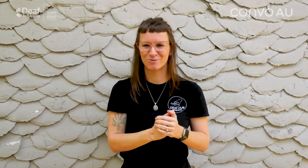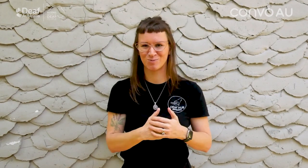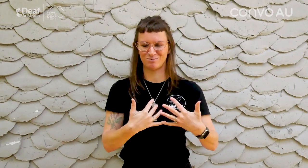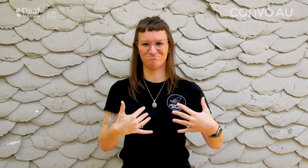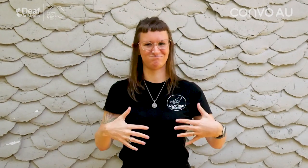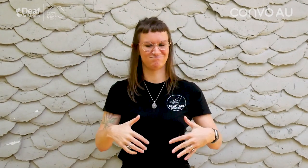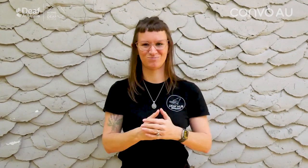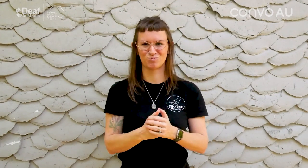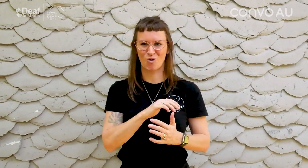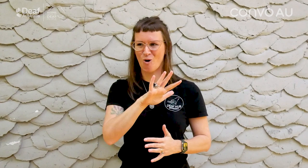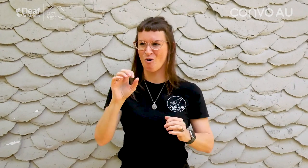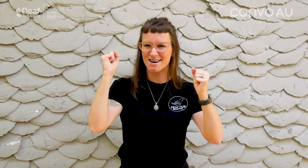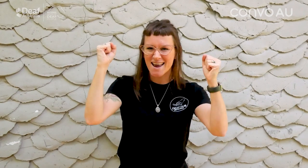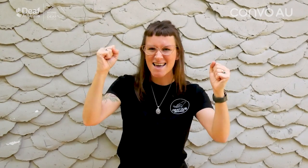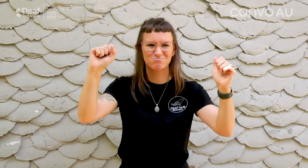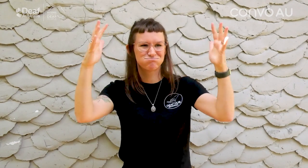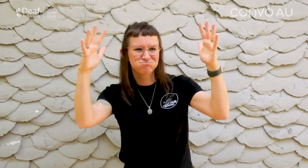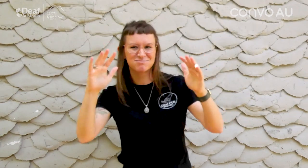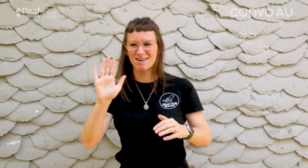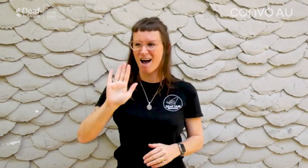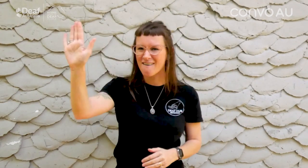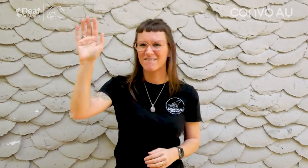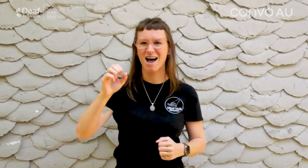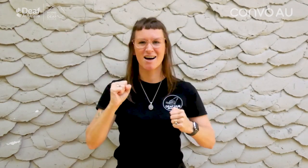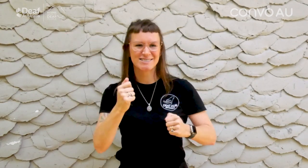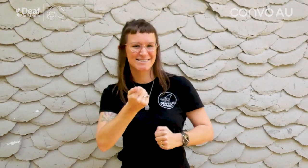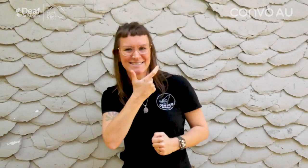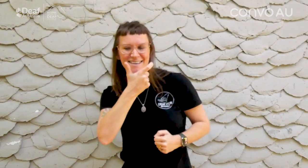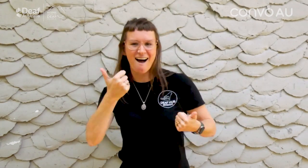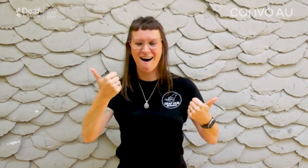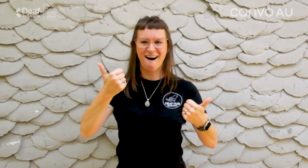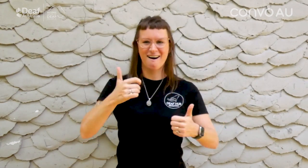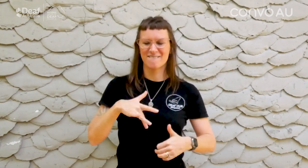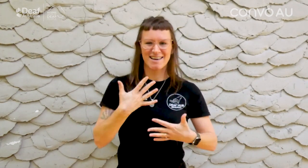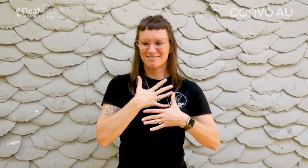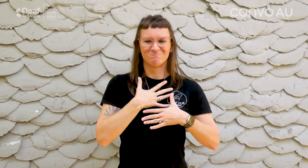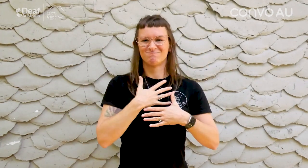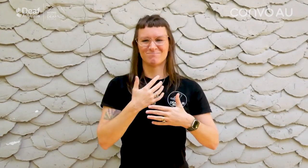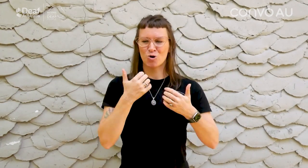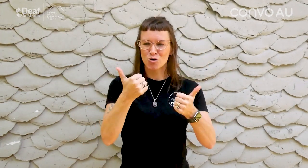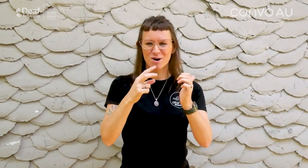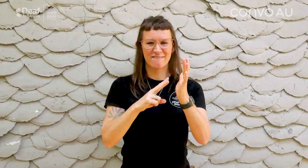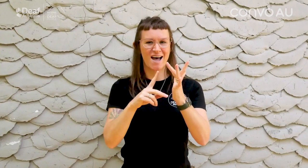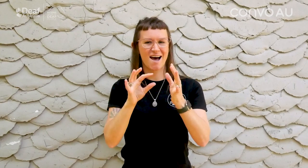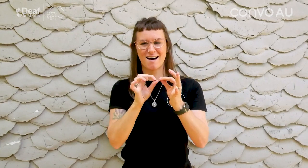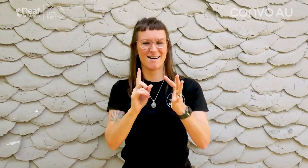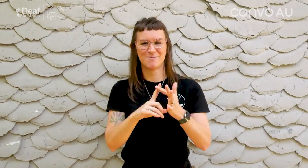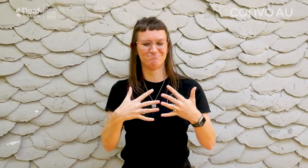Everyone was cheering, high-fiving and smiling. It was such a good vibe!